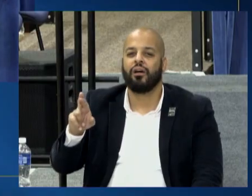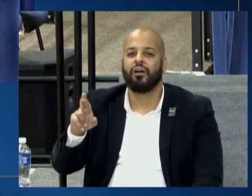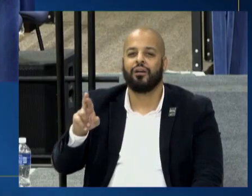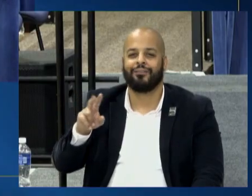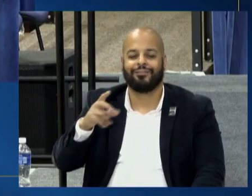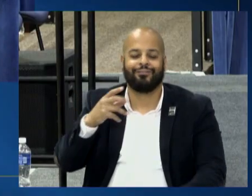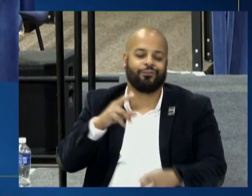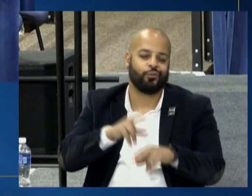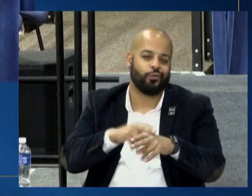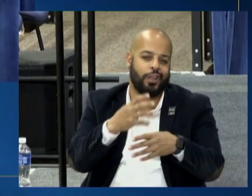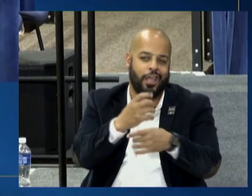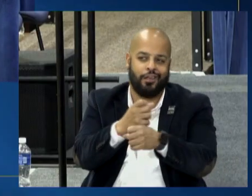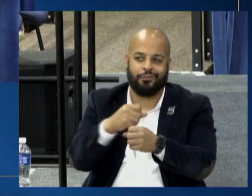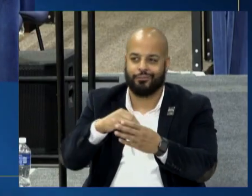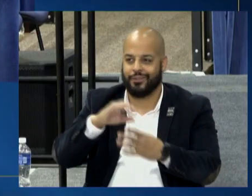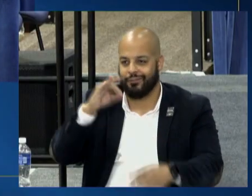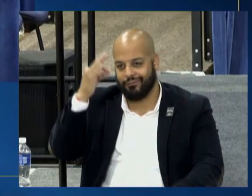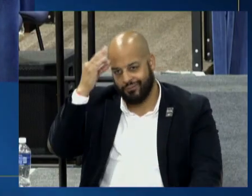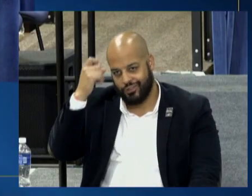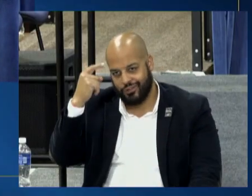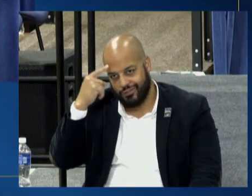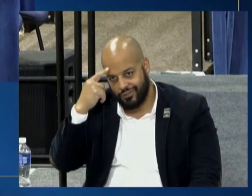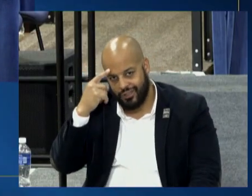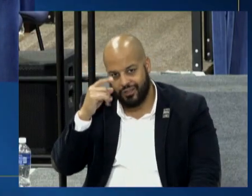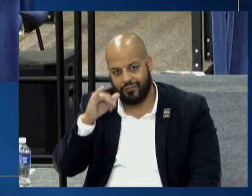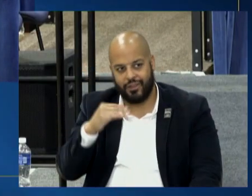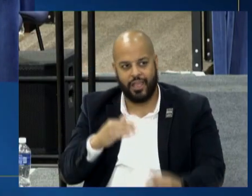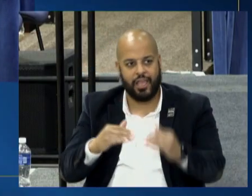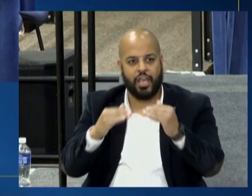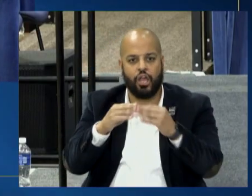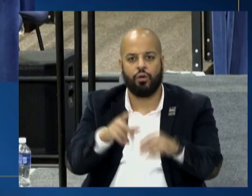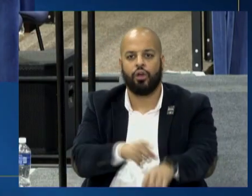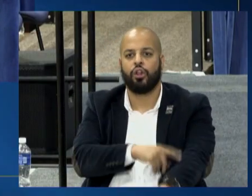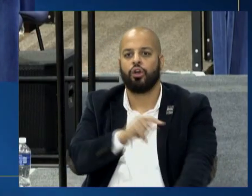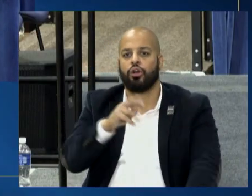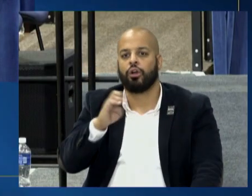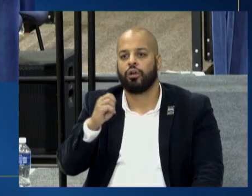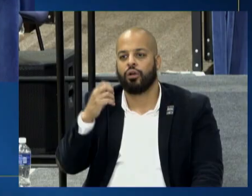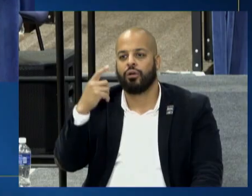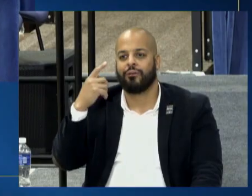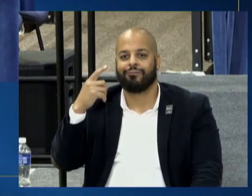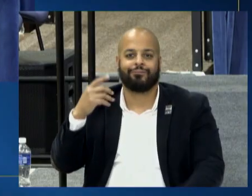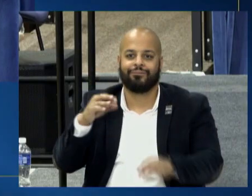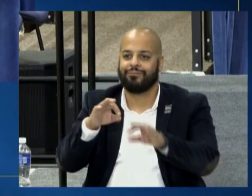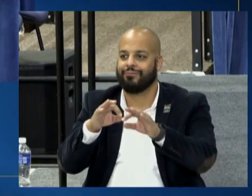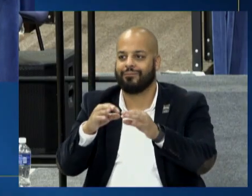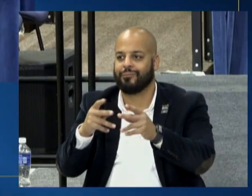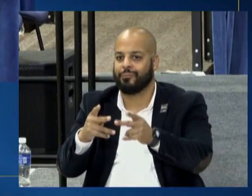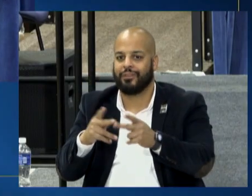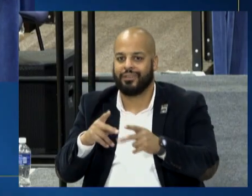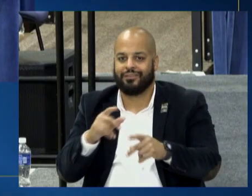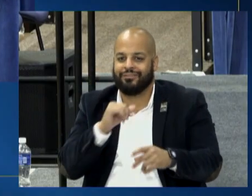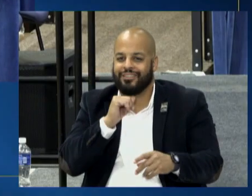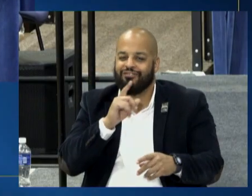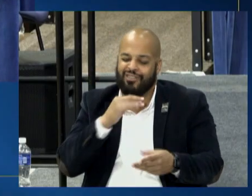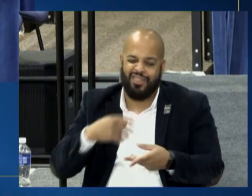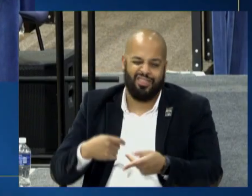the federal government -- equitable long-term recovery and resilience. But it didn't flow off the tongue so well. So, now, it's People and Places Thriving.